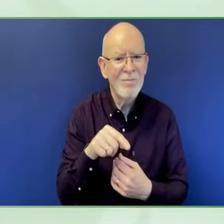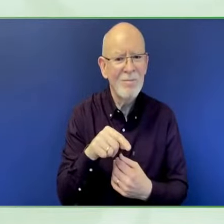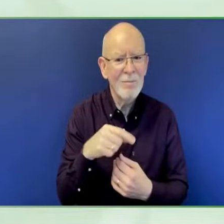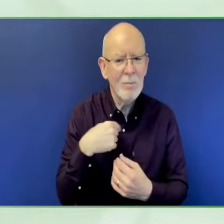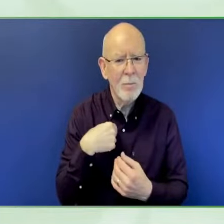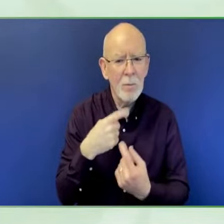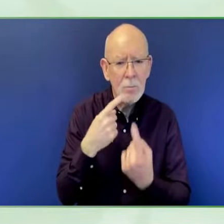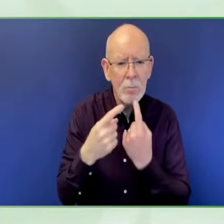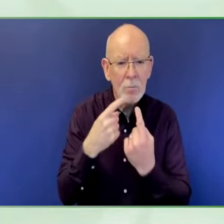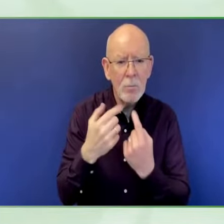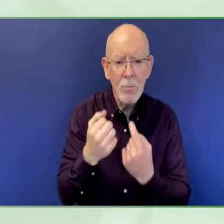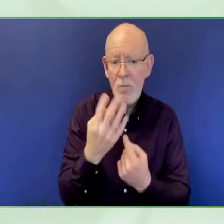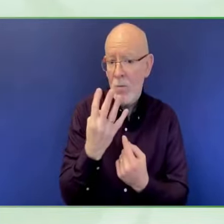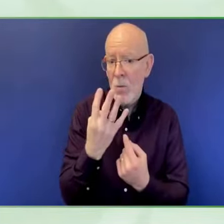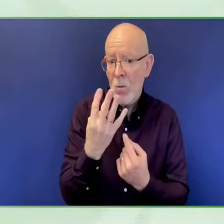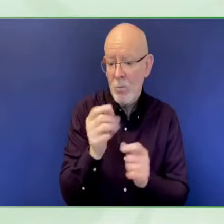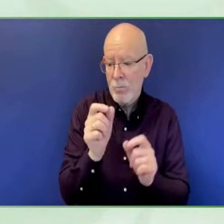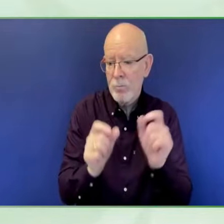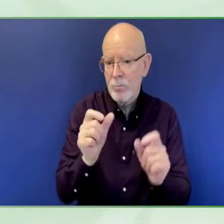A little applause, why not? Of course.